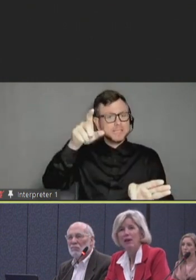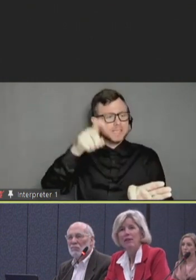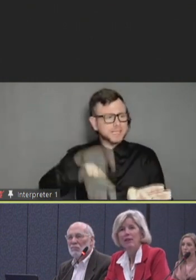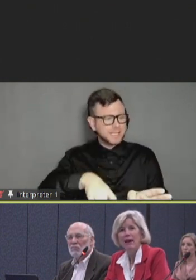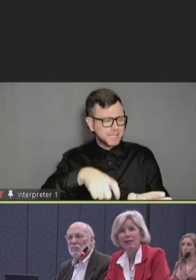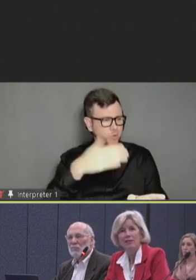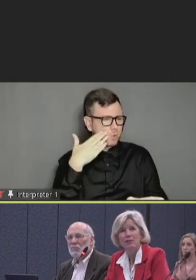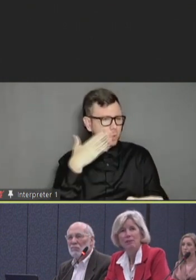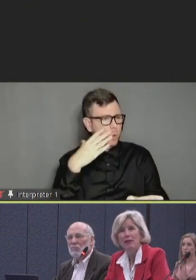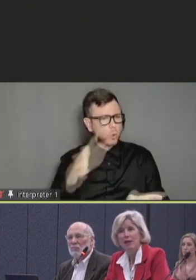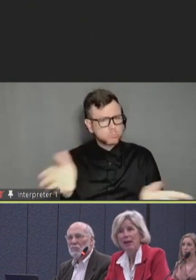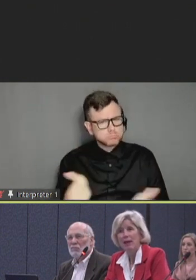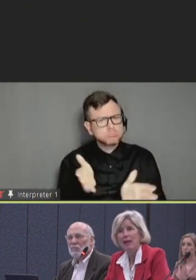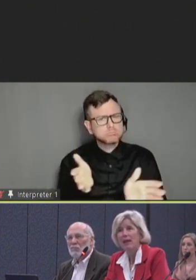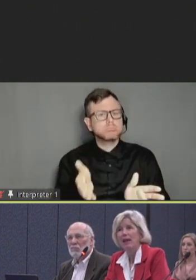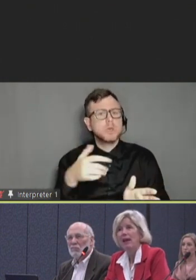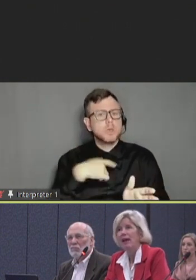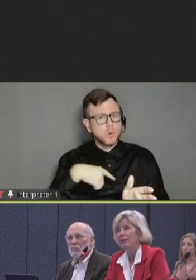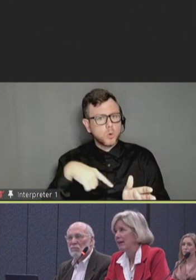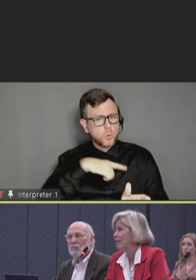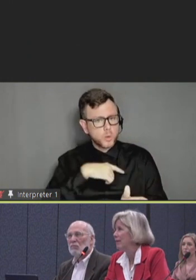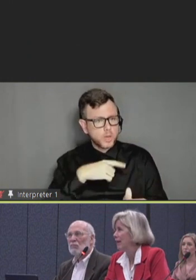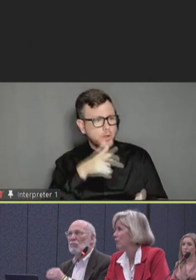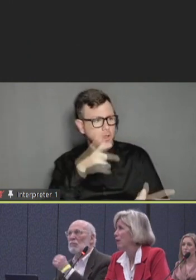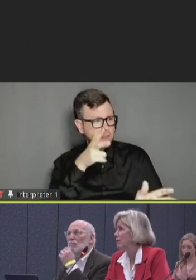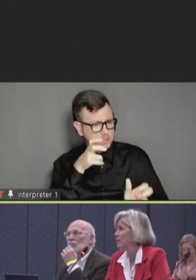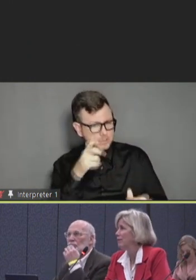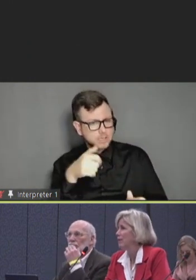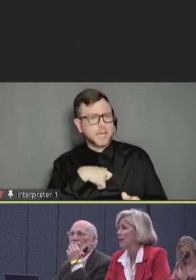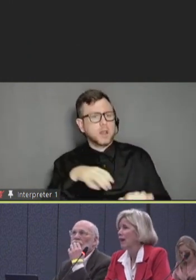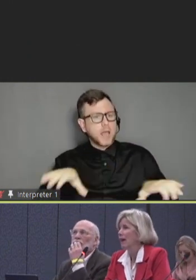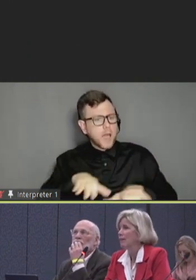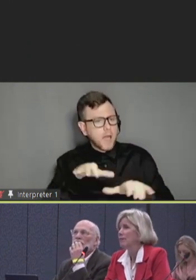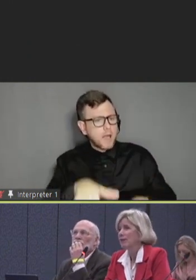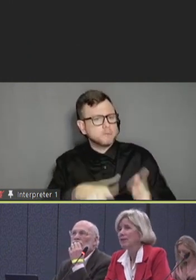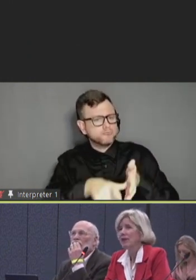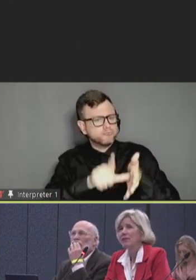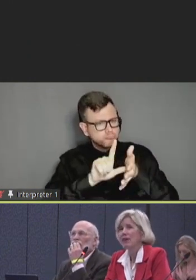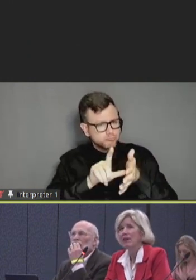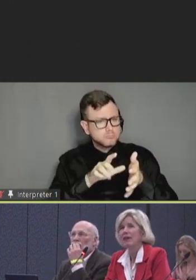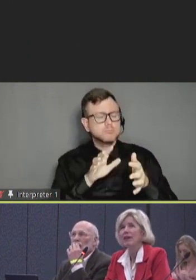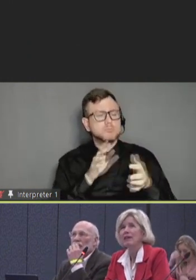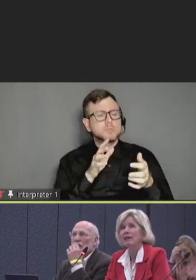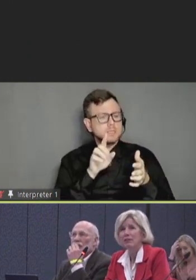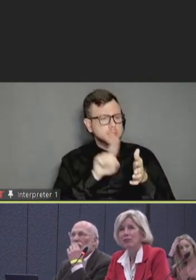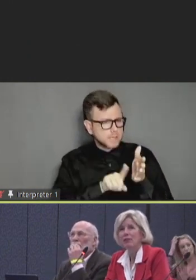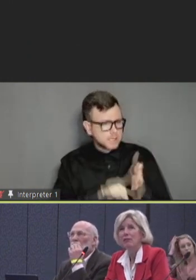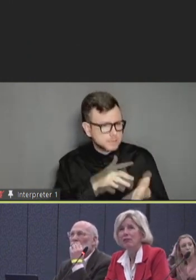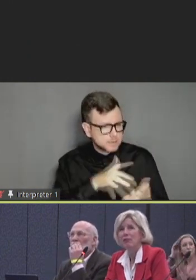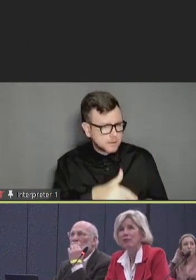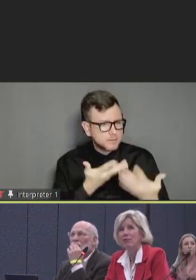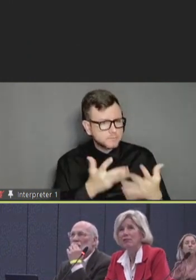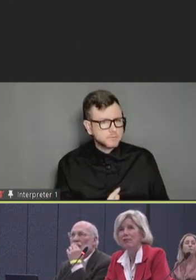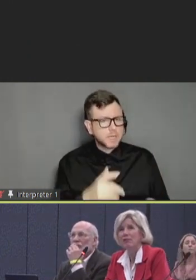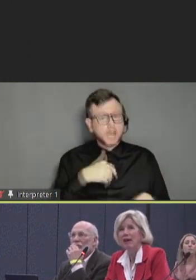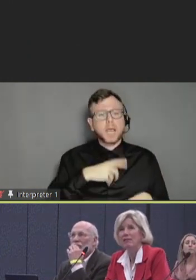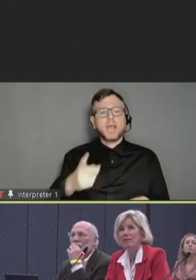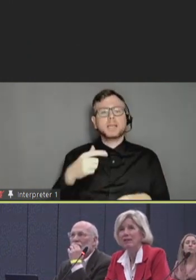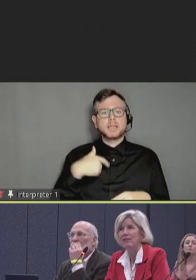That action is being taken. And then in fact, once studies are done, that it does reinforce the safety of vaccine.